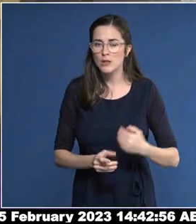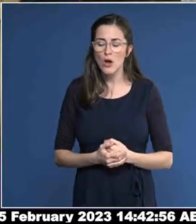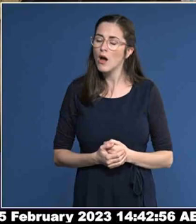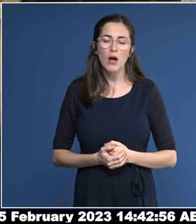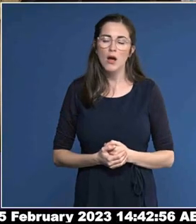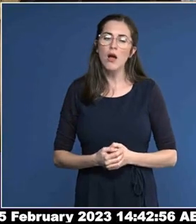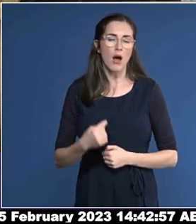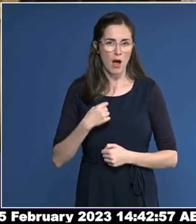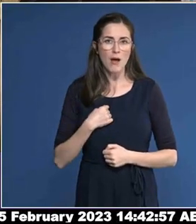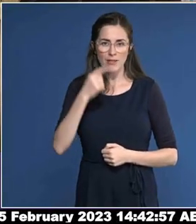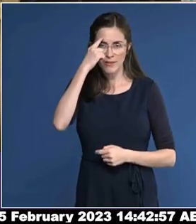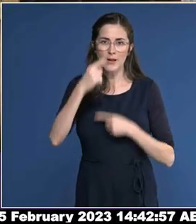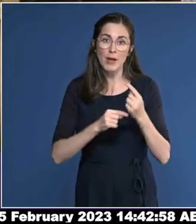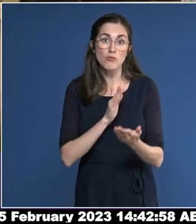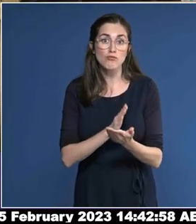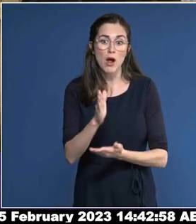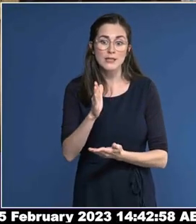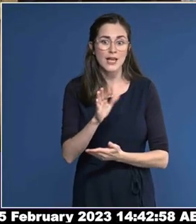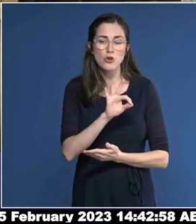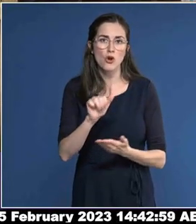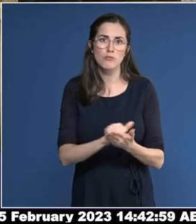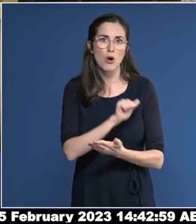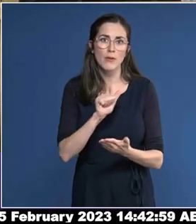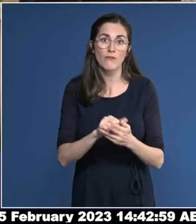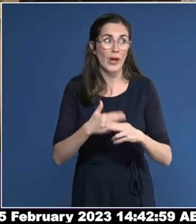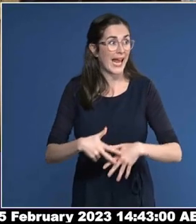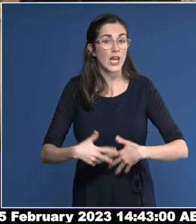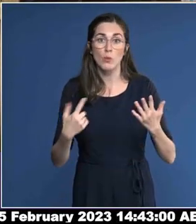It's not appropriate for anybody to be exposed to that kind of behaviour in any